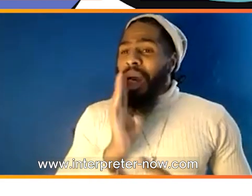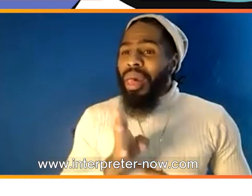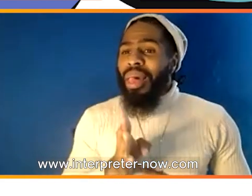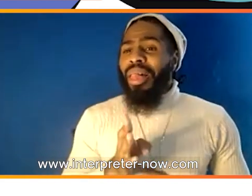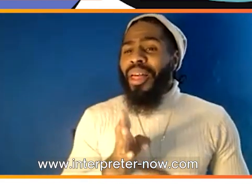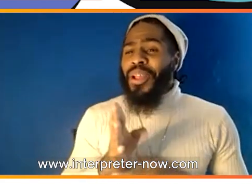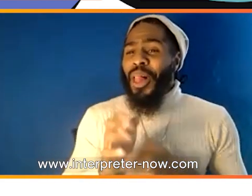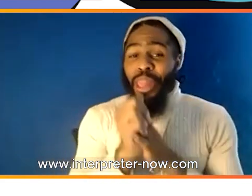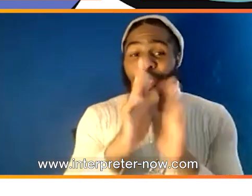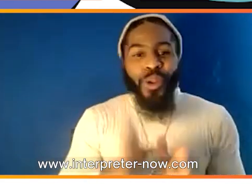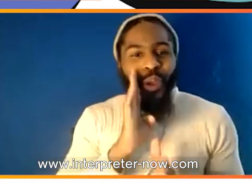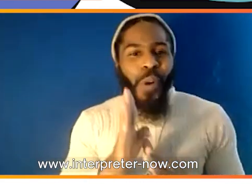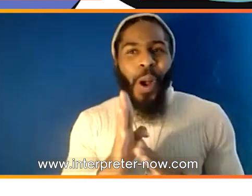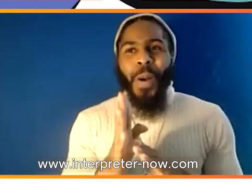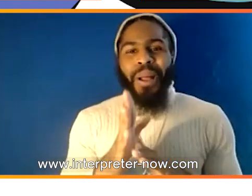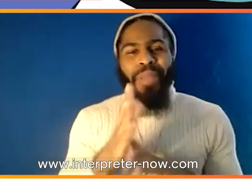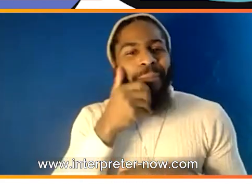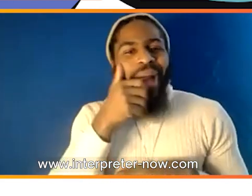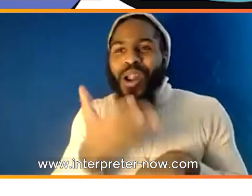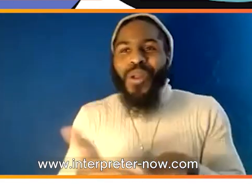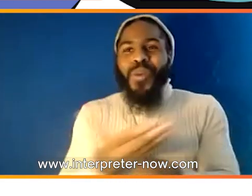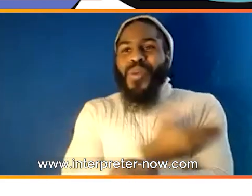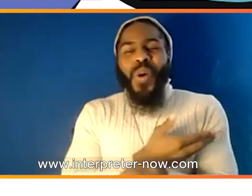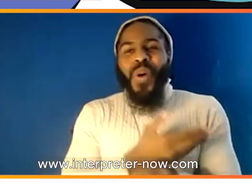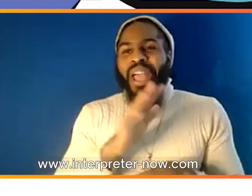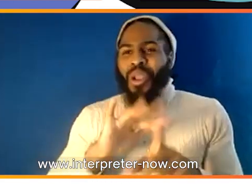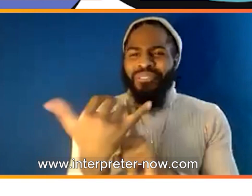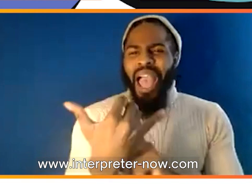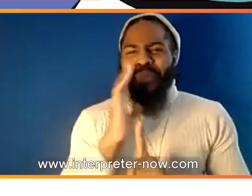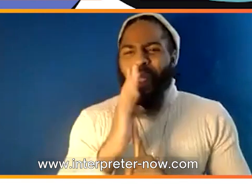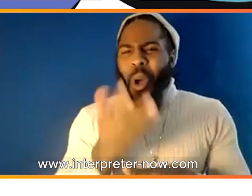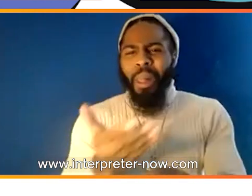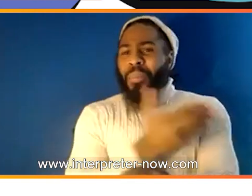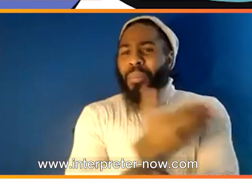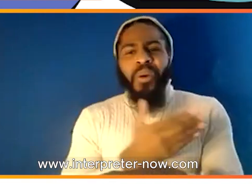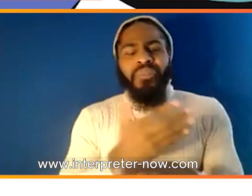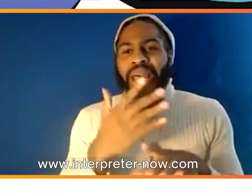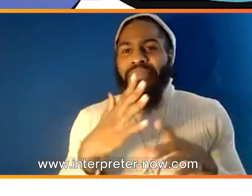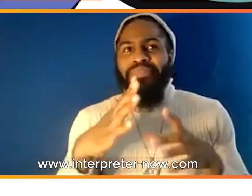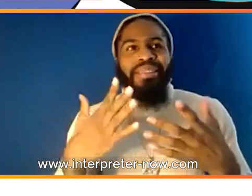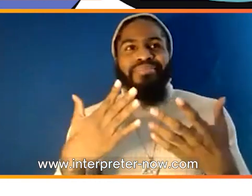team, where everybody's going to feel better on that team. And you can do it at your own